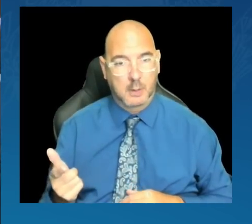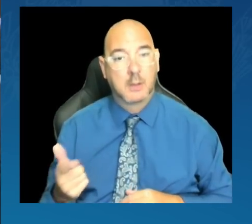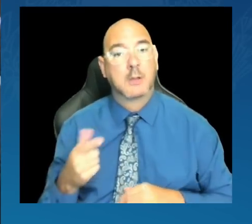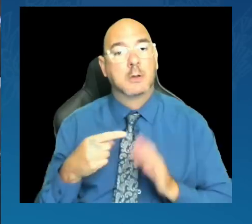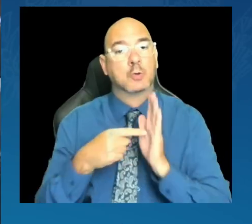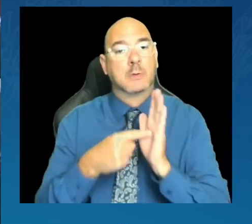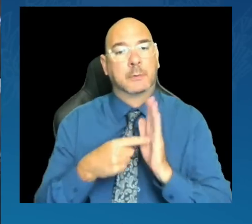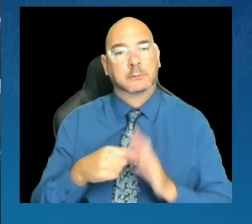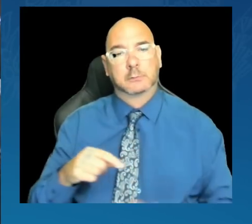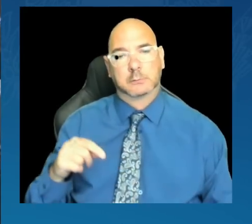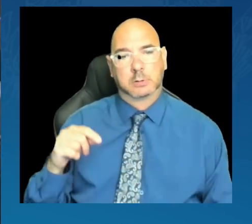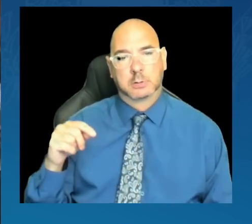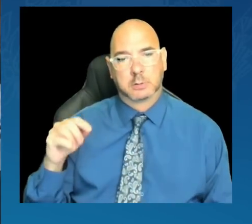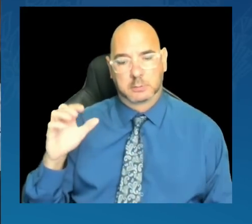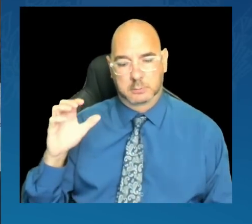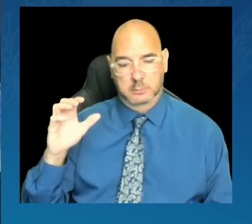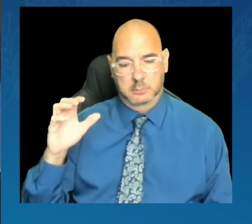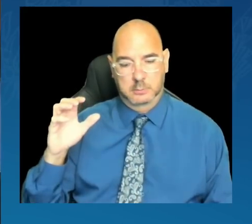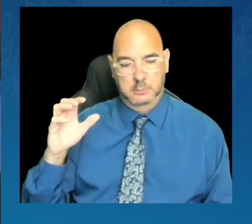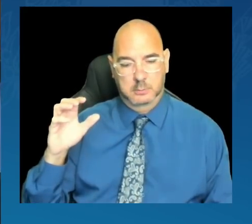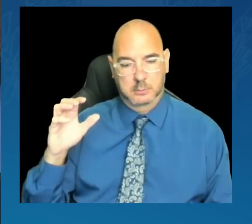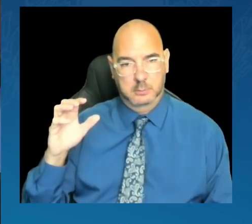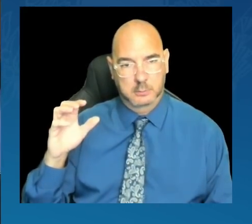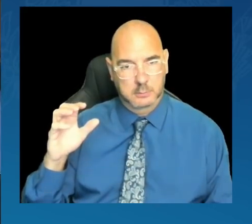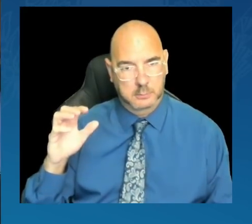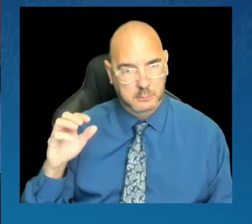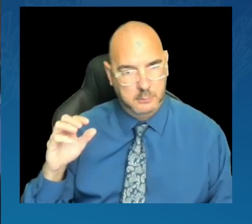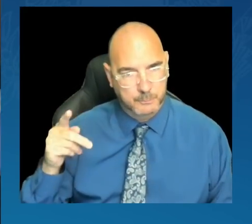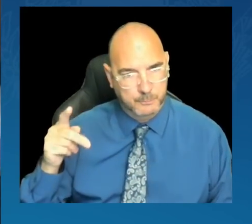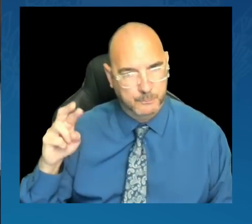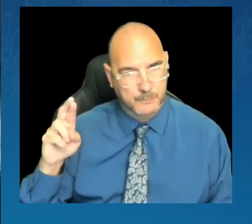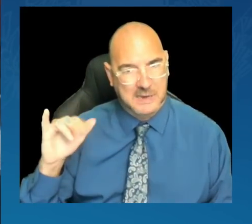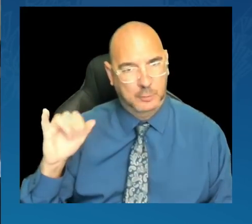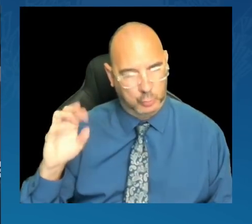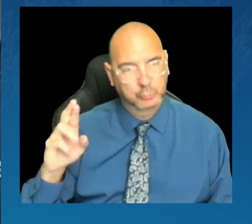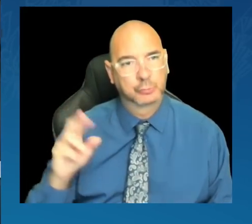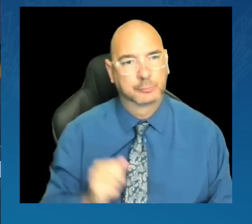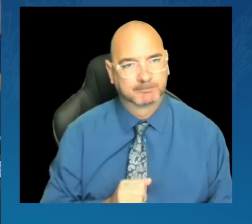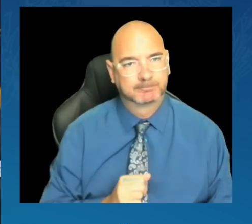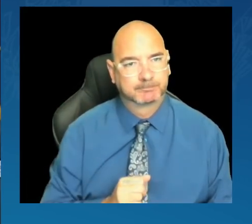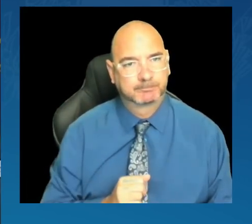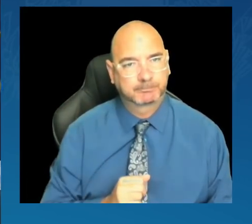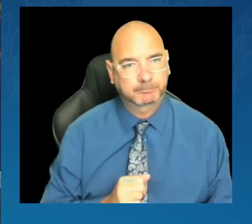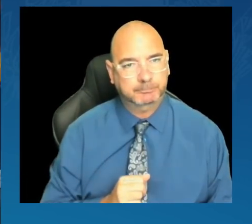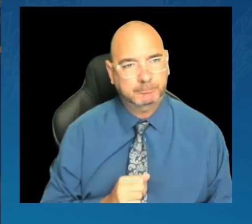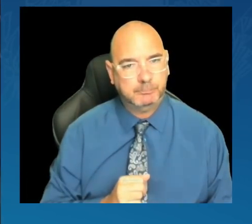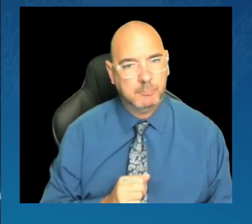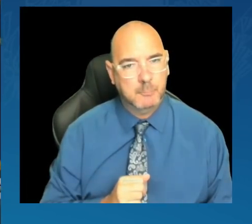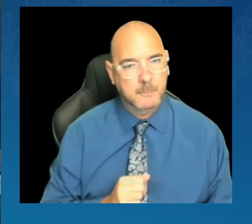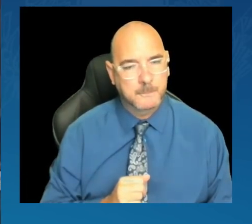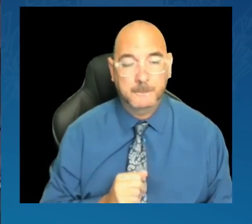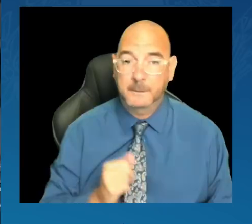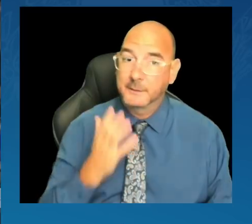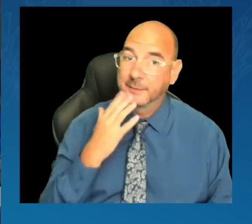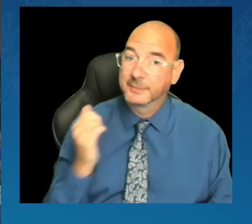Rep. Pryor: Thank you. Vice President Kamala Harris, it is good to be with you again.